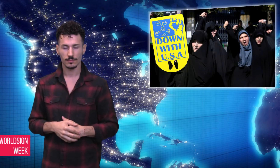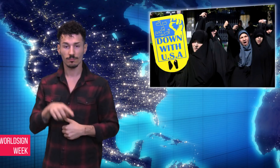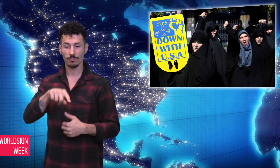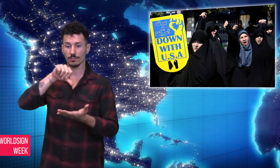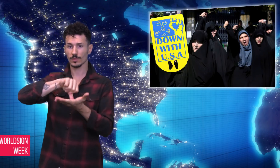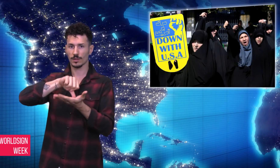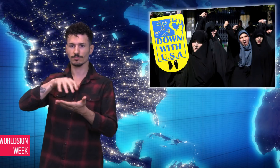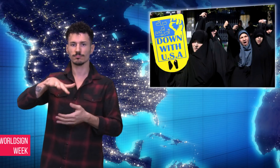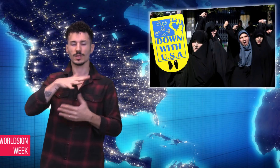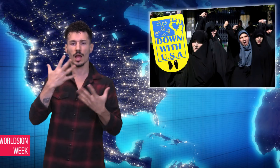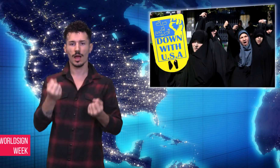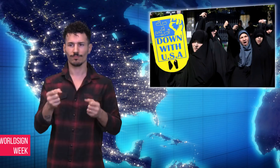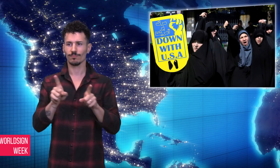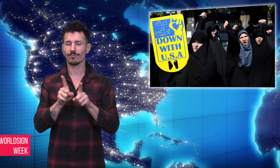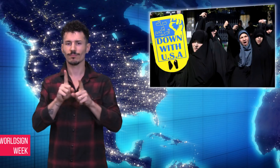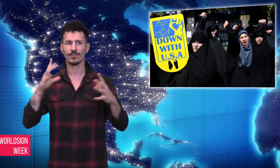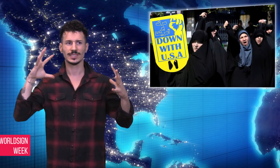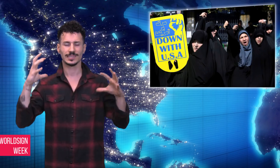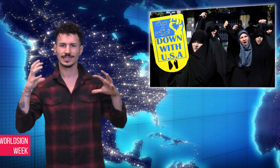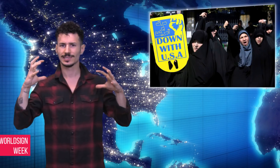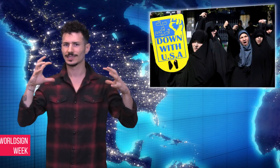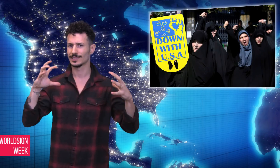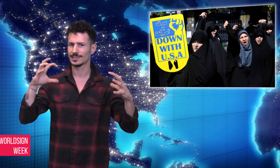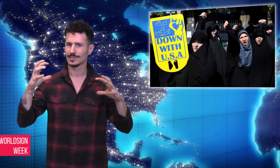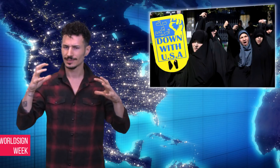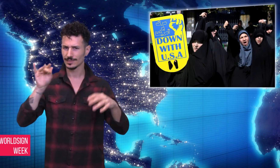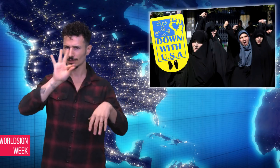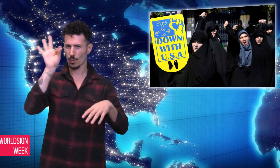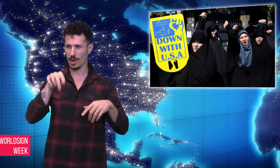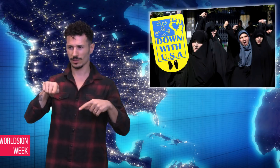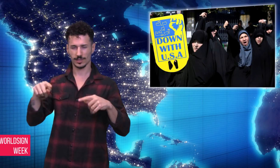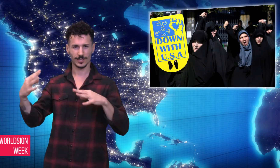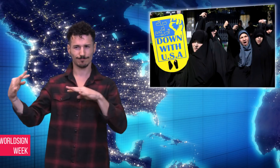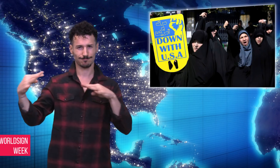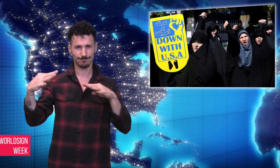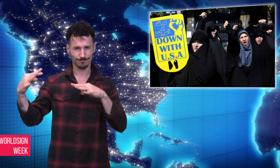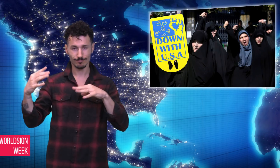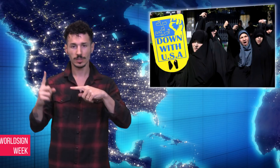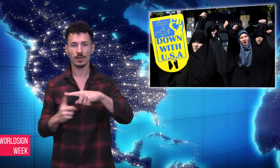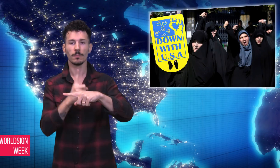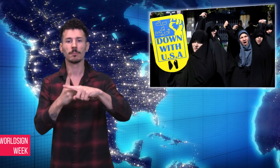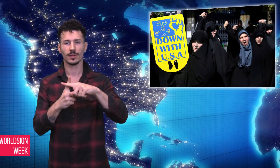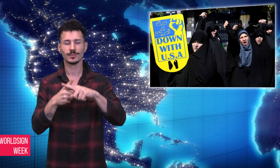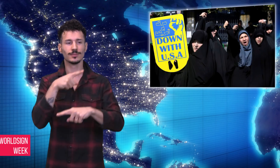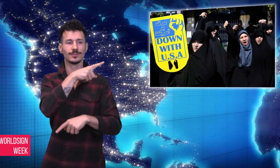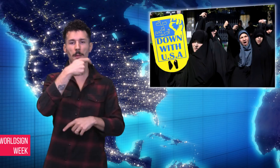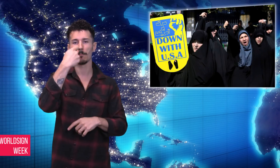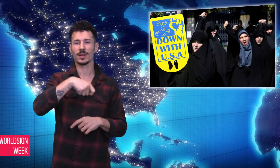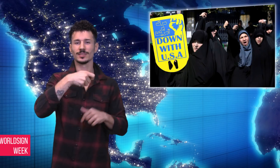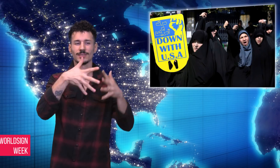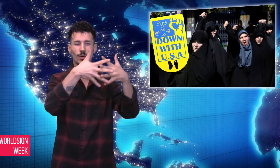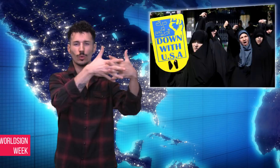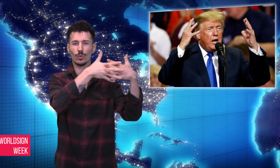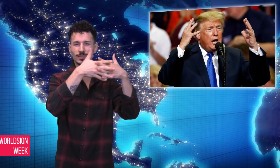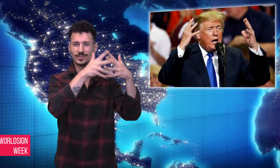have been rising since U.S. President Trump pulled America out of Iran’s